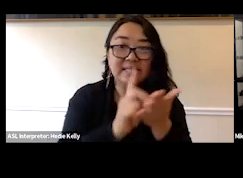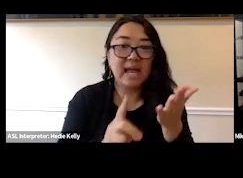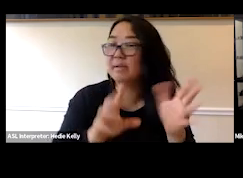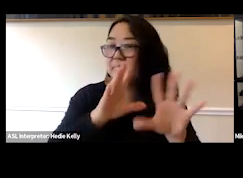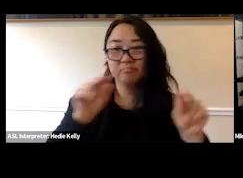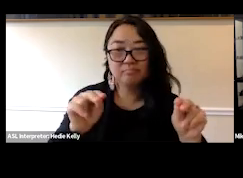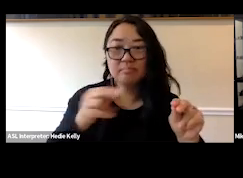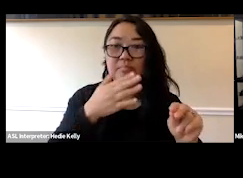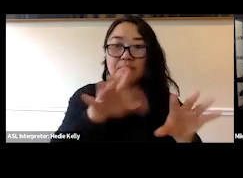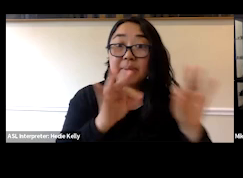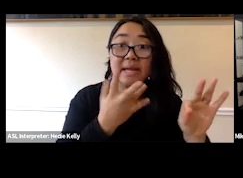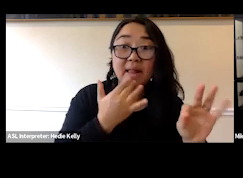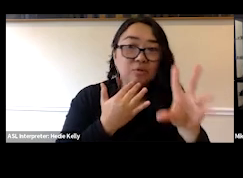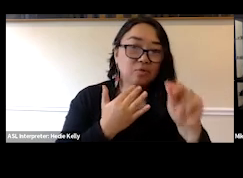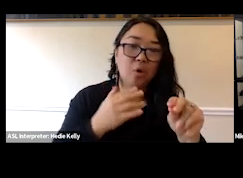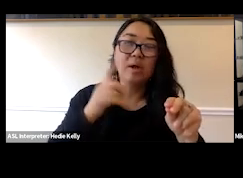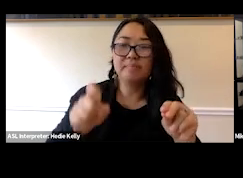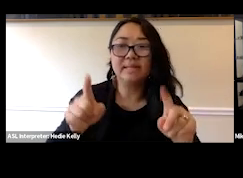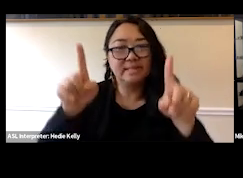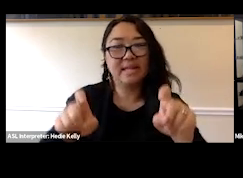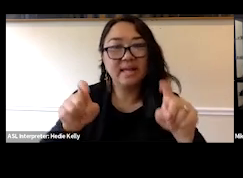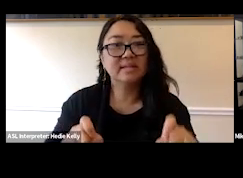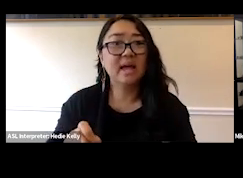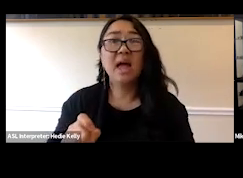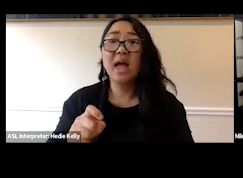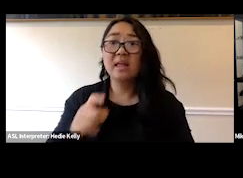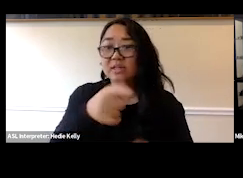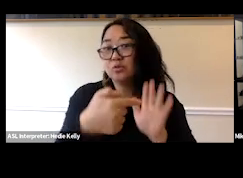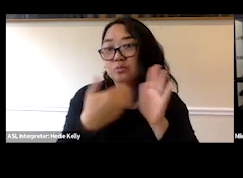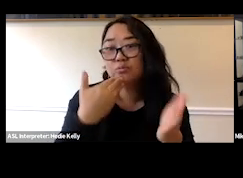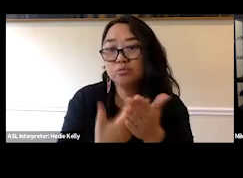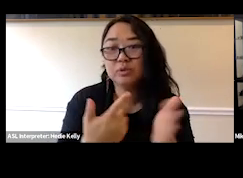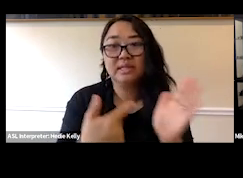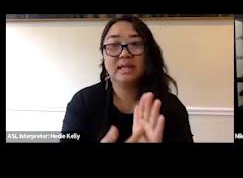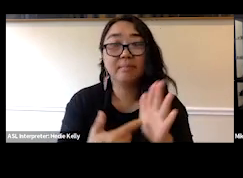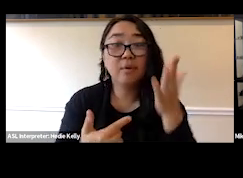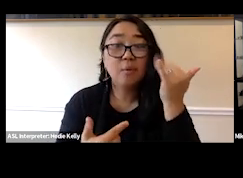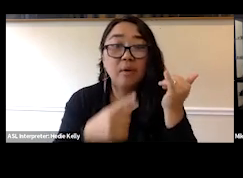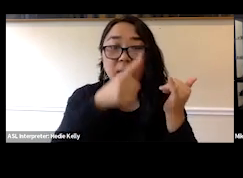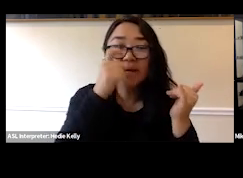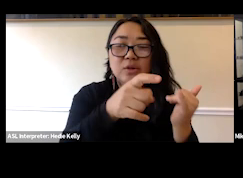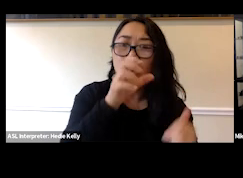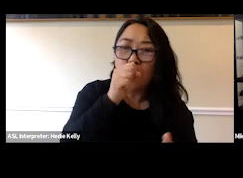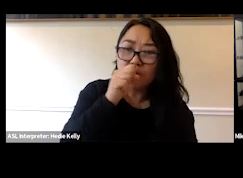And this is a good example of oranges are really hard to get enough contrast between